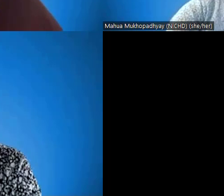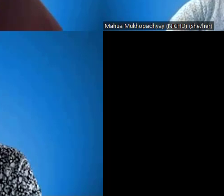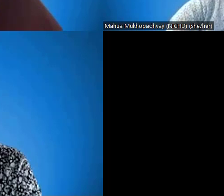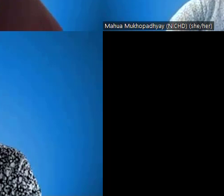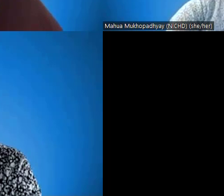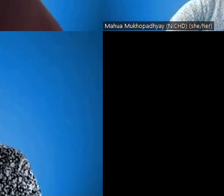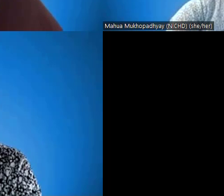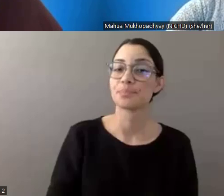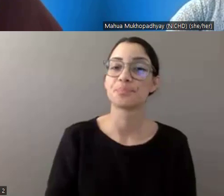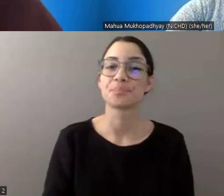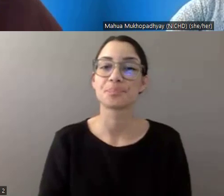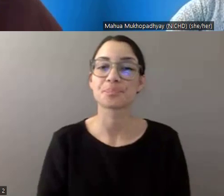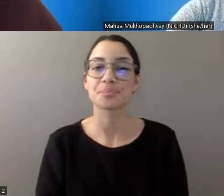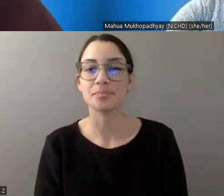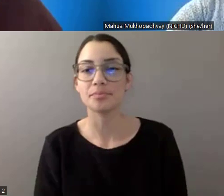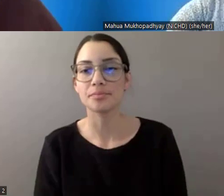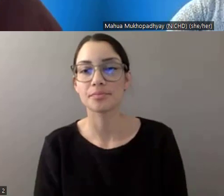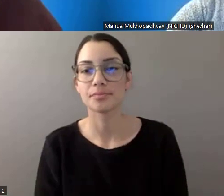Moving onto the next question that we have.